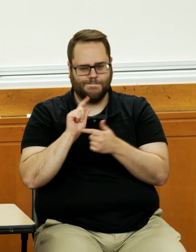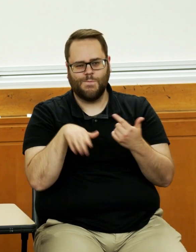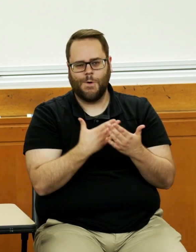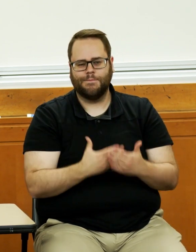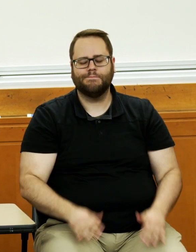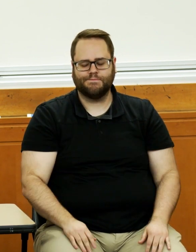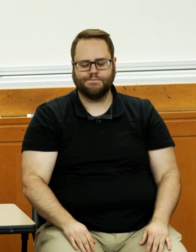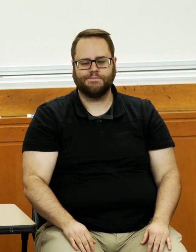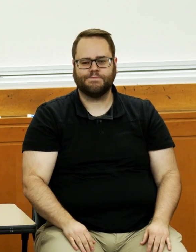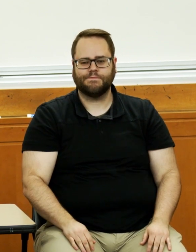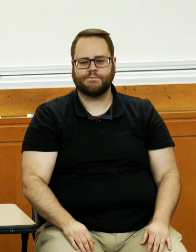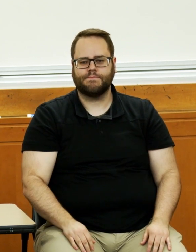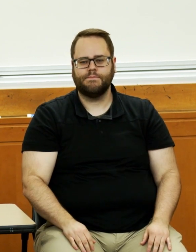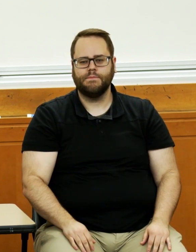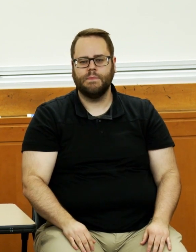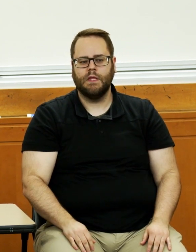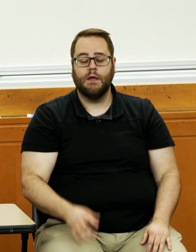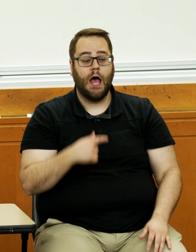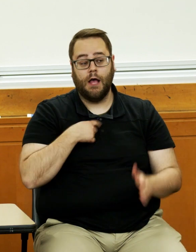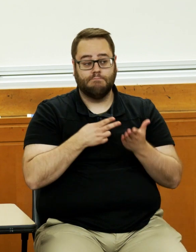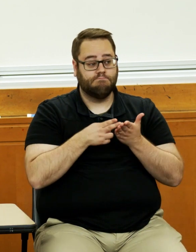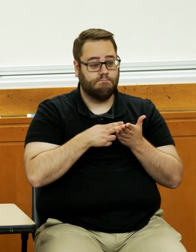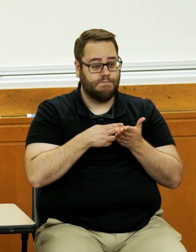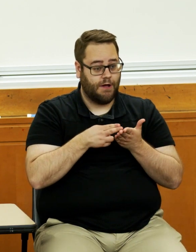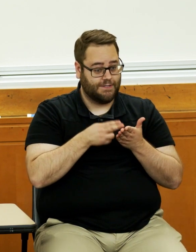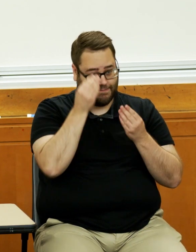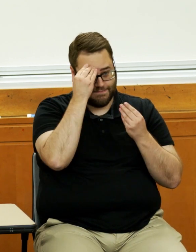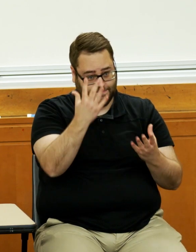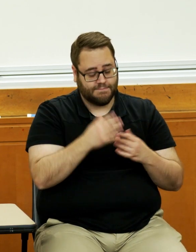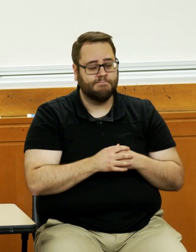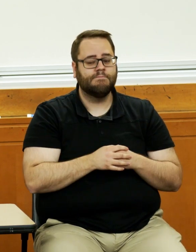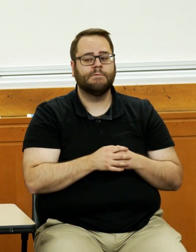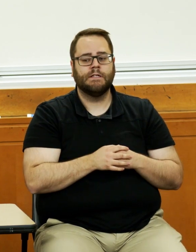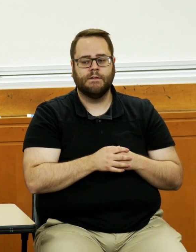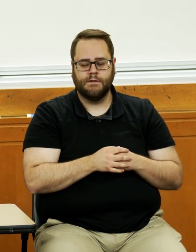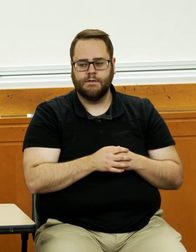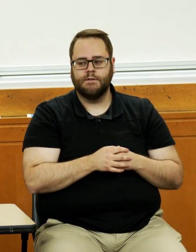And I'm going to be completely honest with you. When I heard that the theme of today's